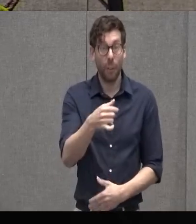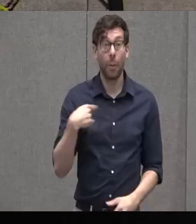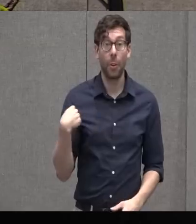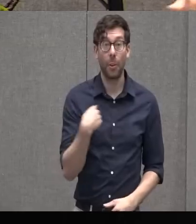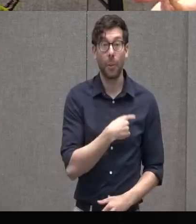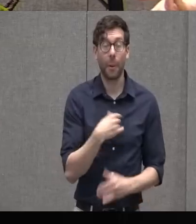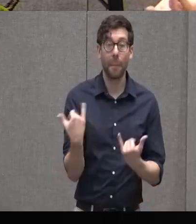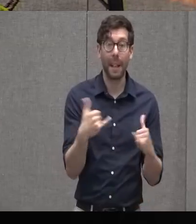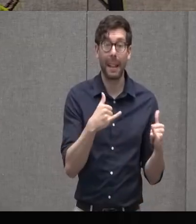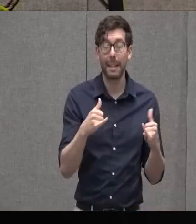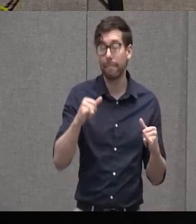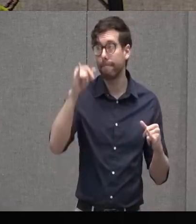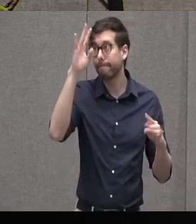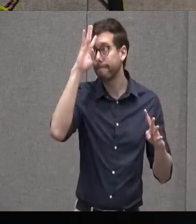we'll make some pretend money.